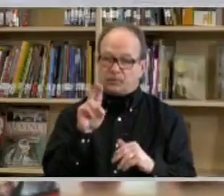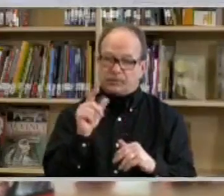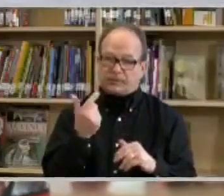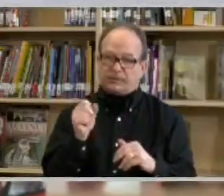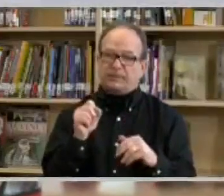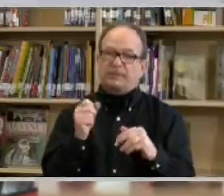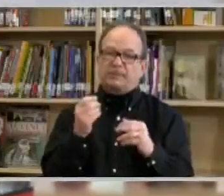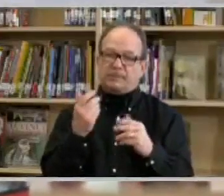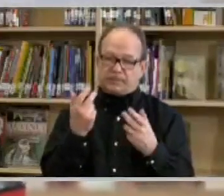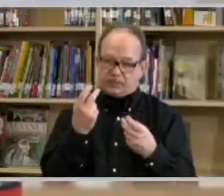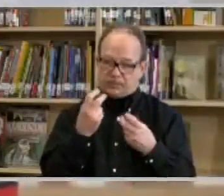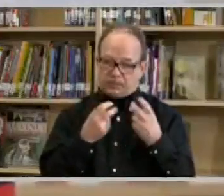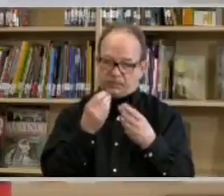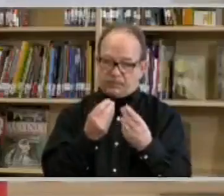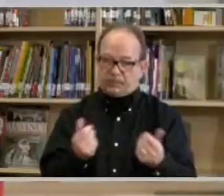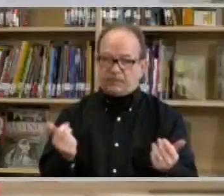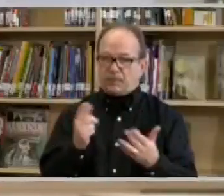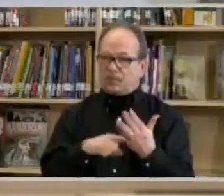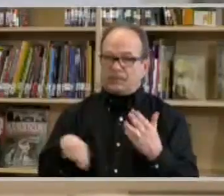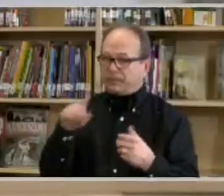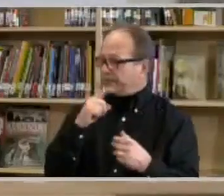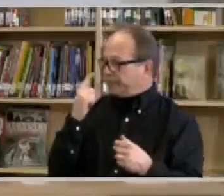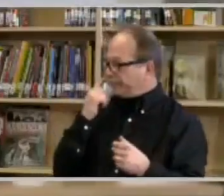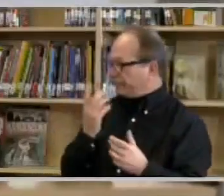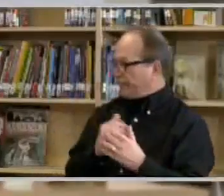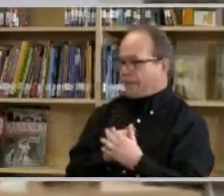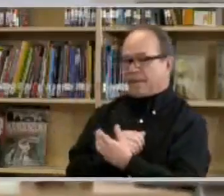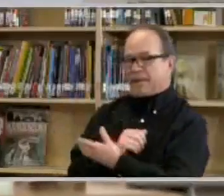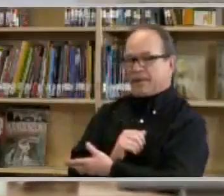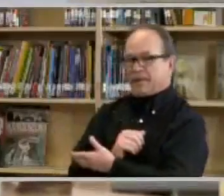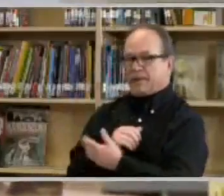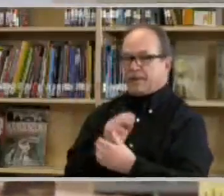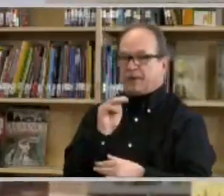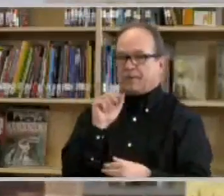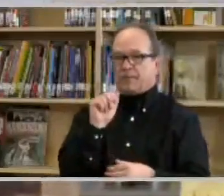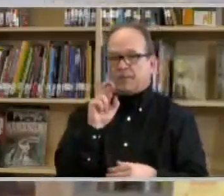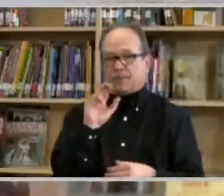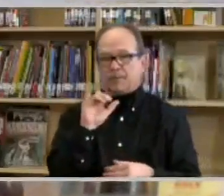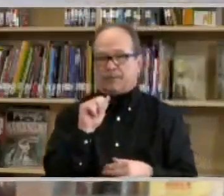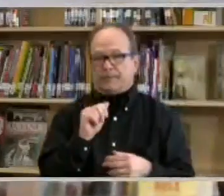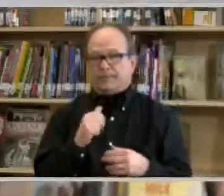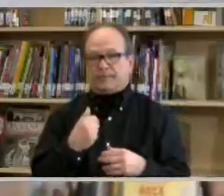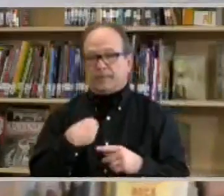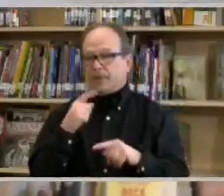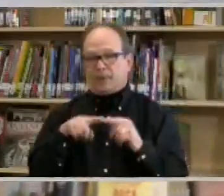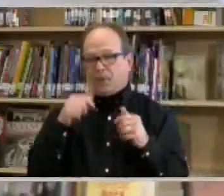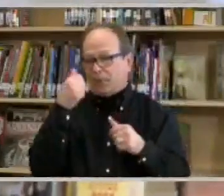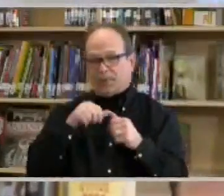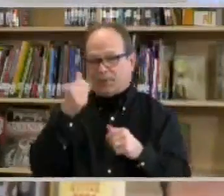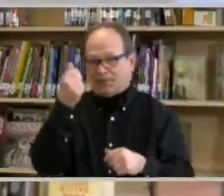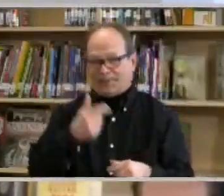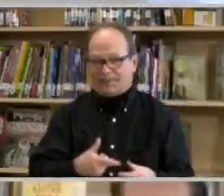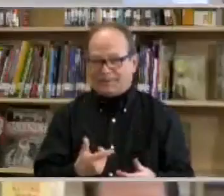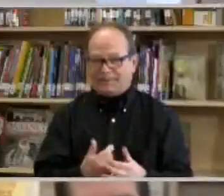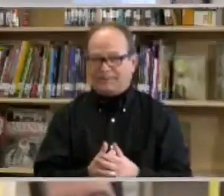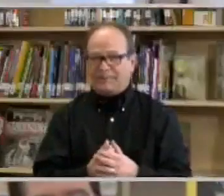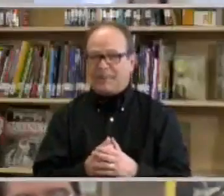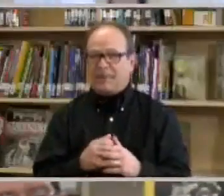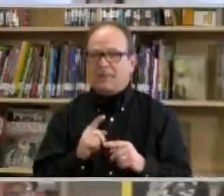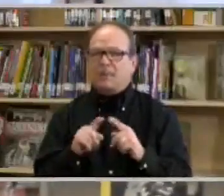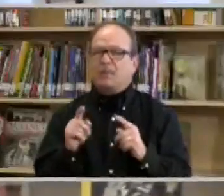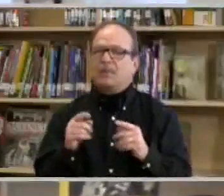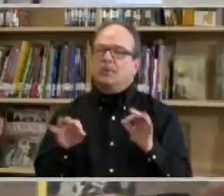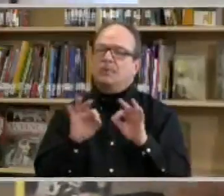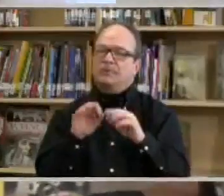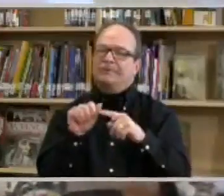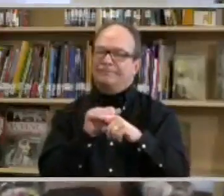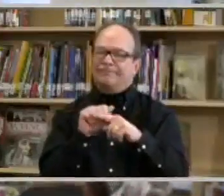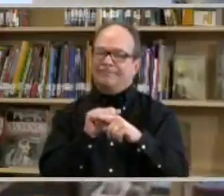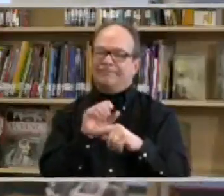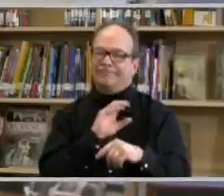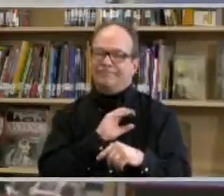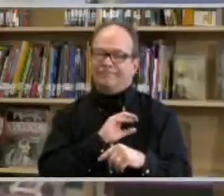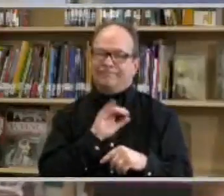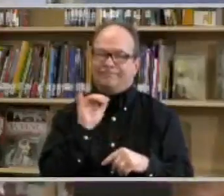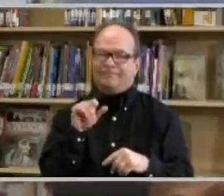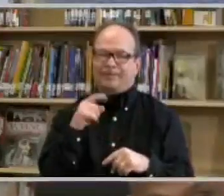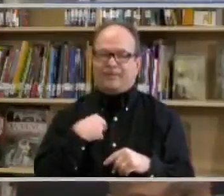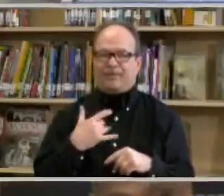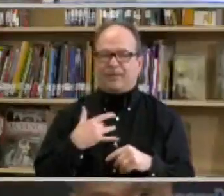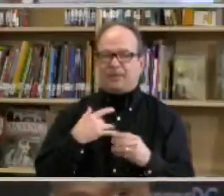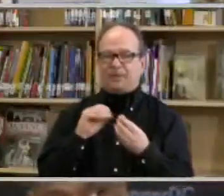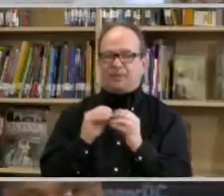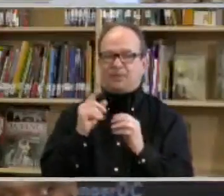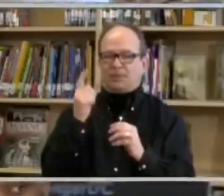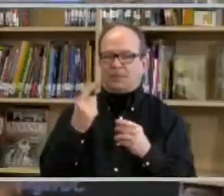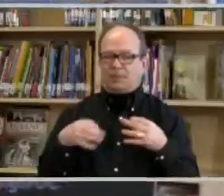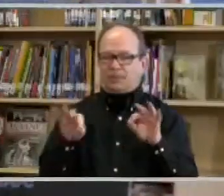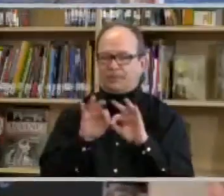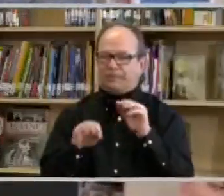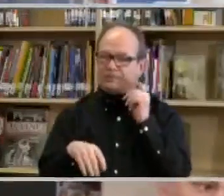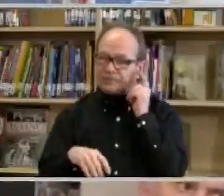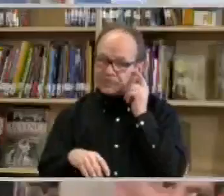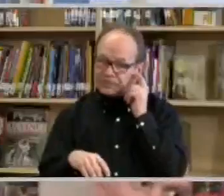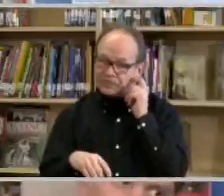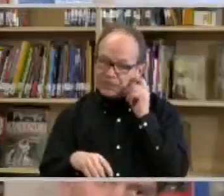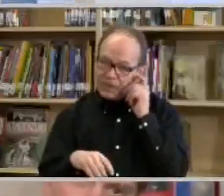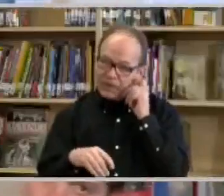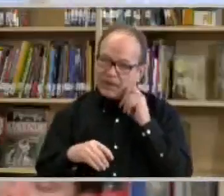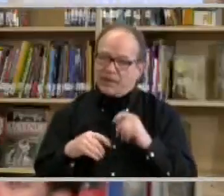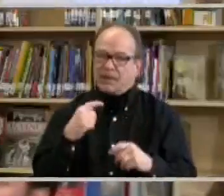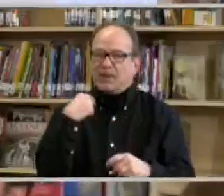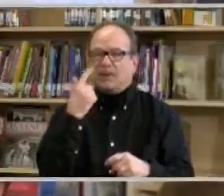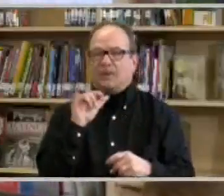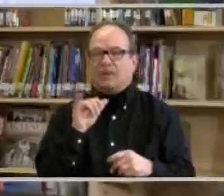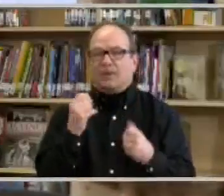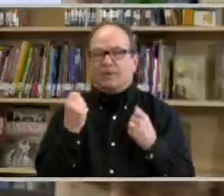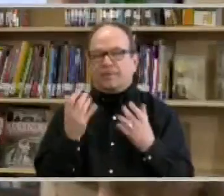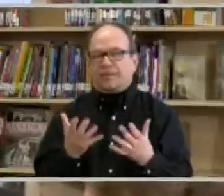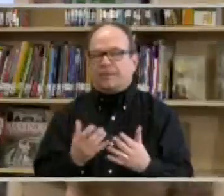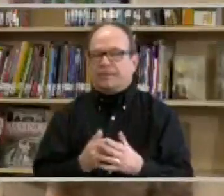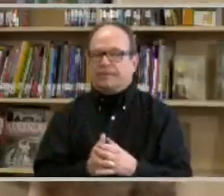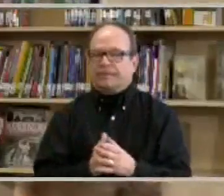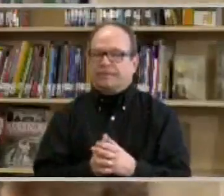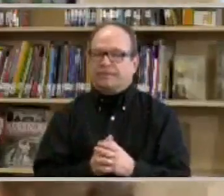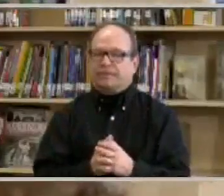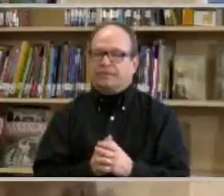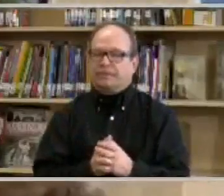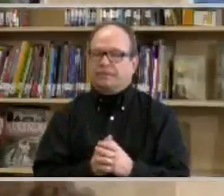INCREASING THE SIZE OF THE FORCE